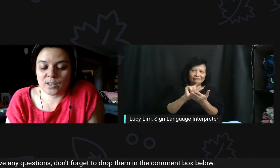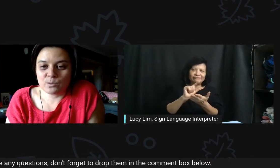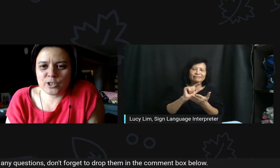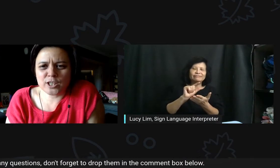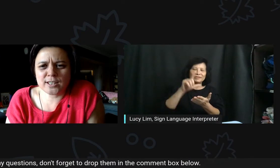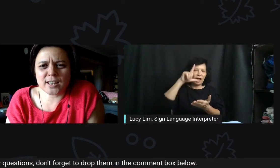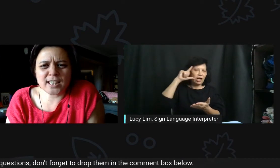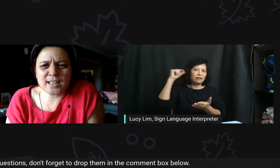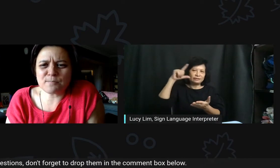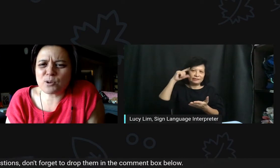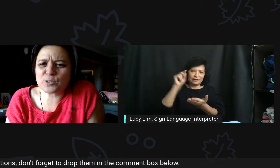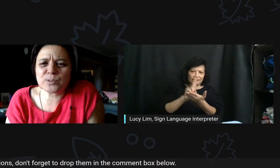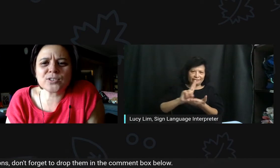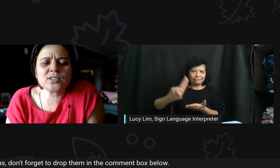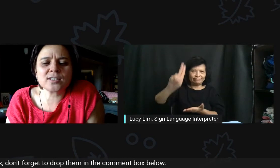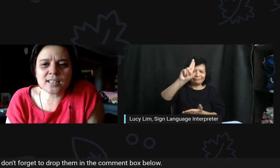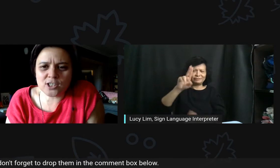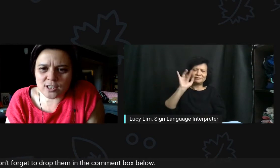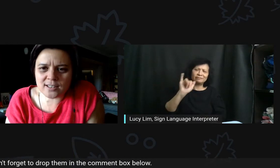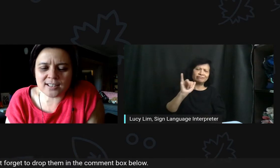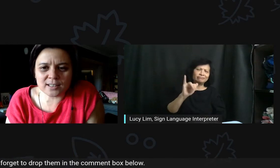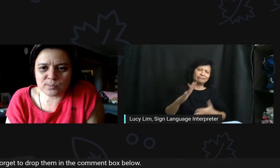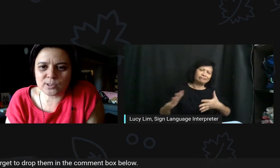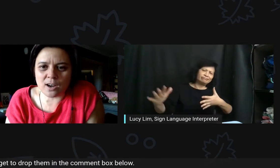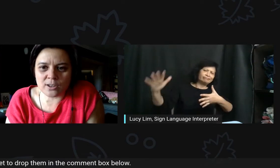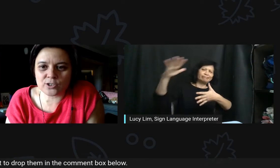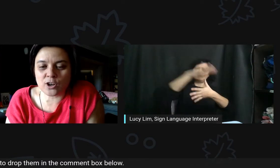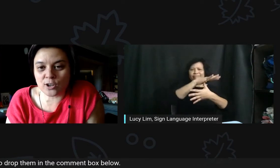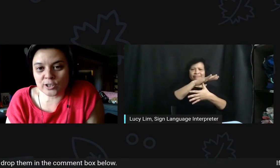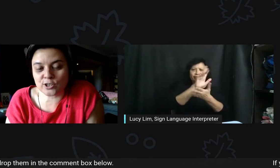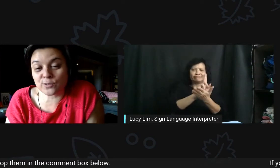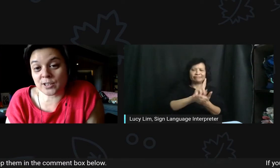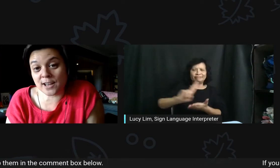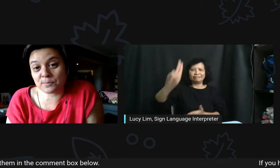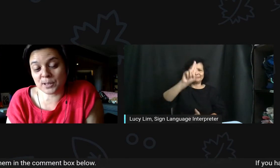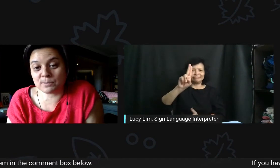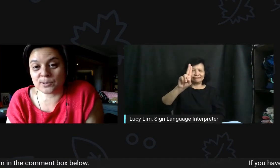which is the most prestigious Liberal Arts College for Deaf people